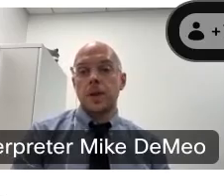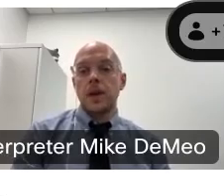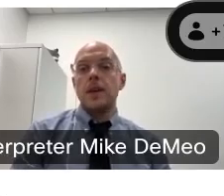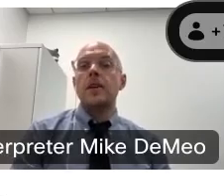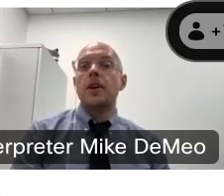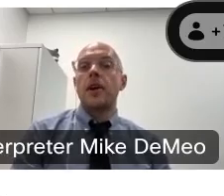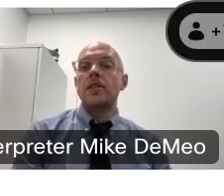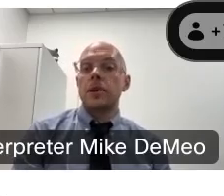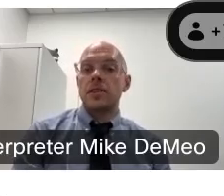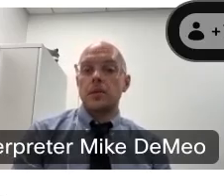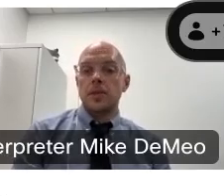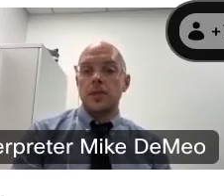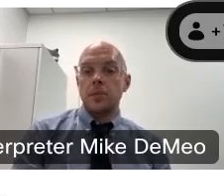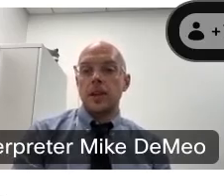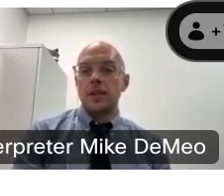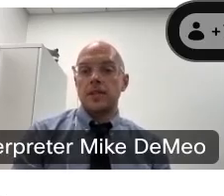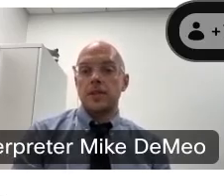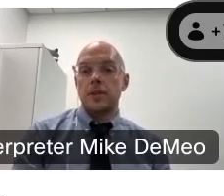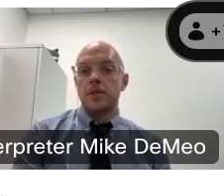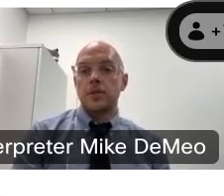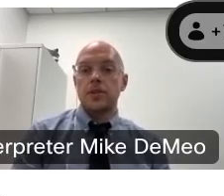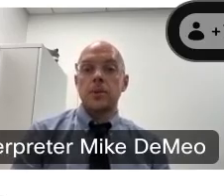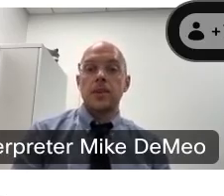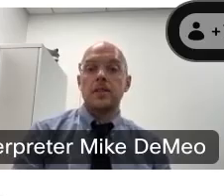Now, there are some exemptions in place in certain certain circumstances